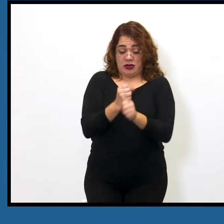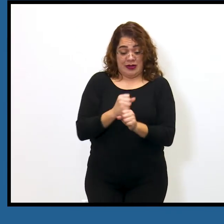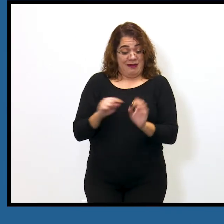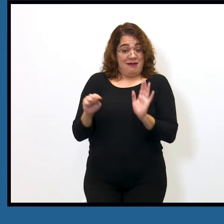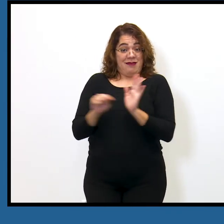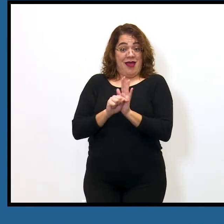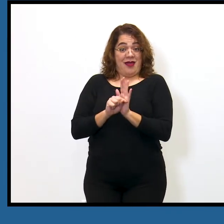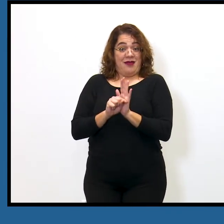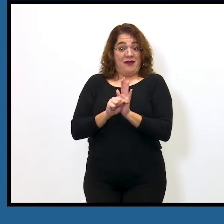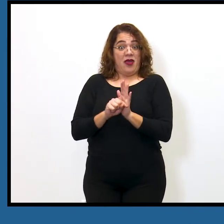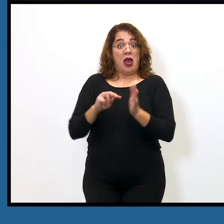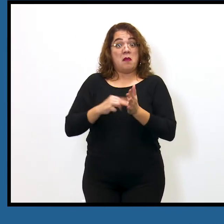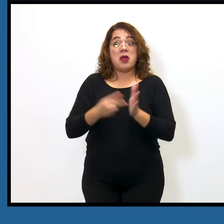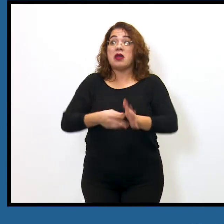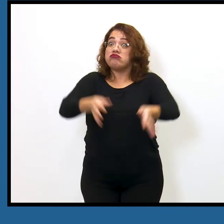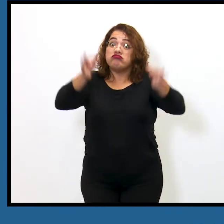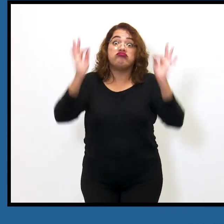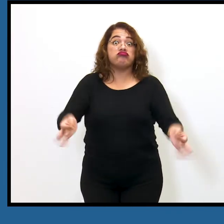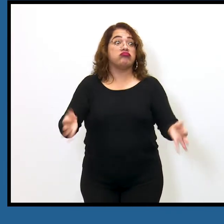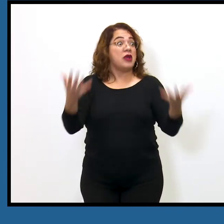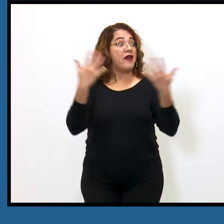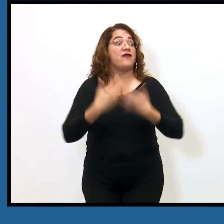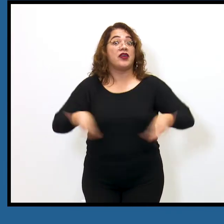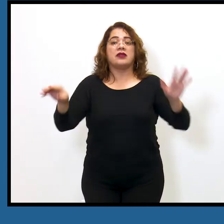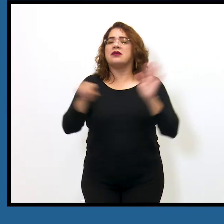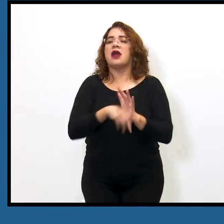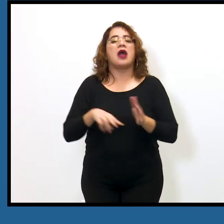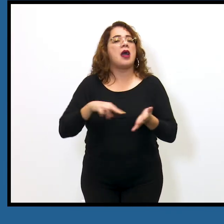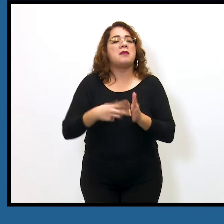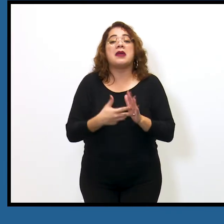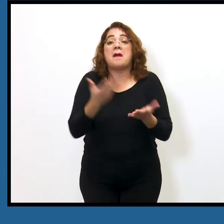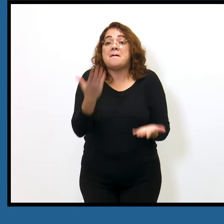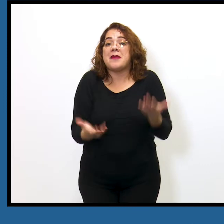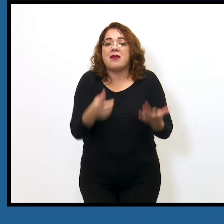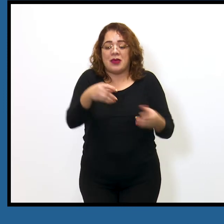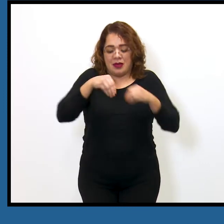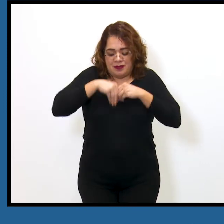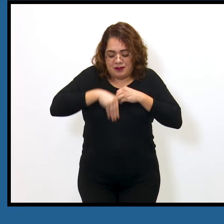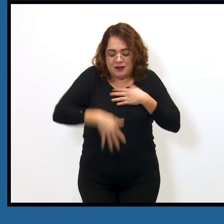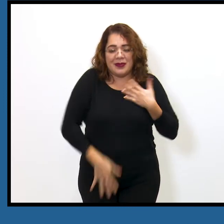just means that you didn't have sufficient virus to be detected by the time of the test so at that